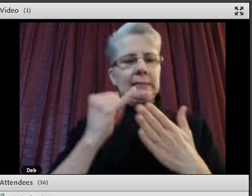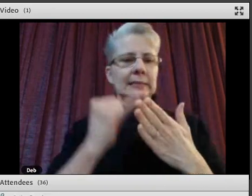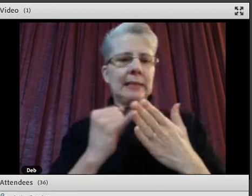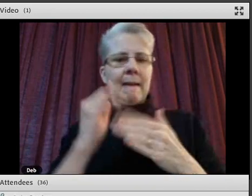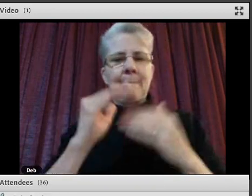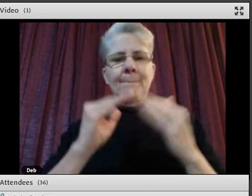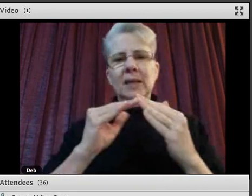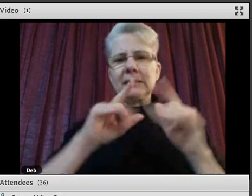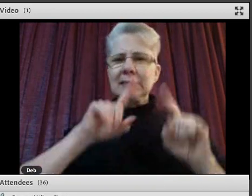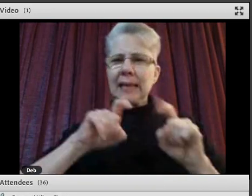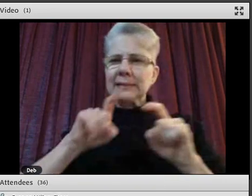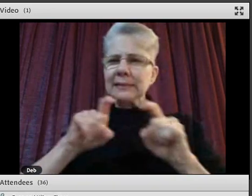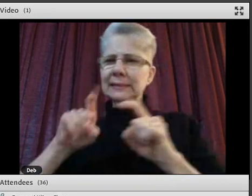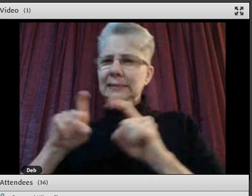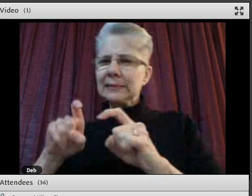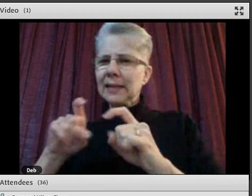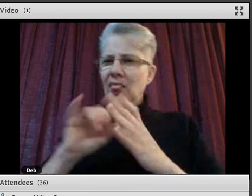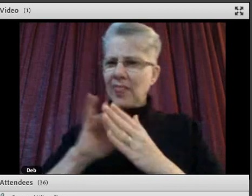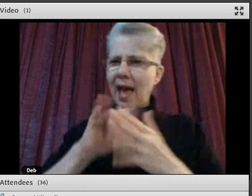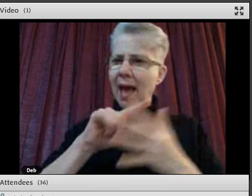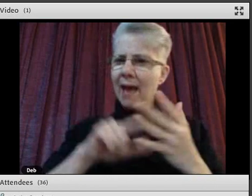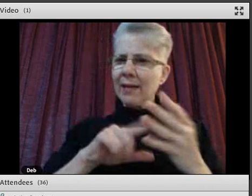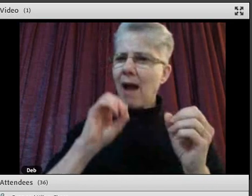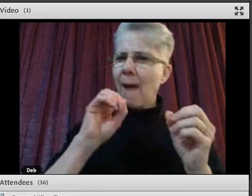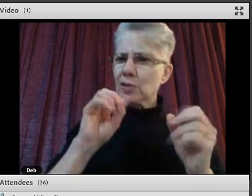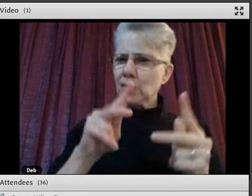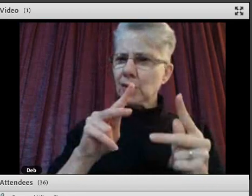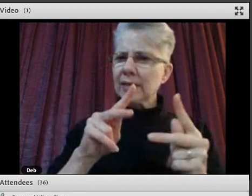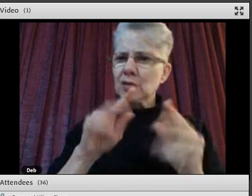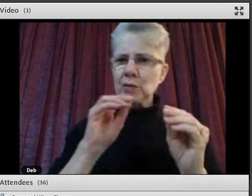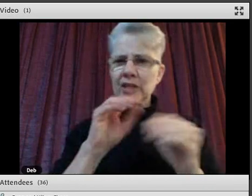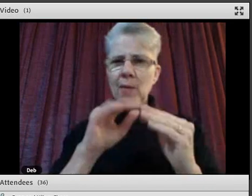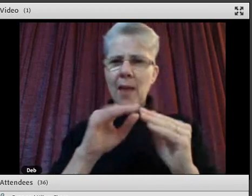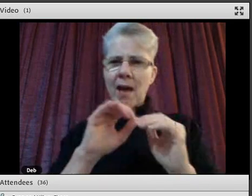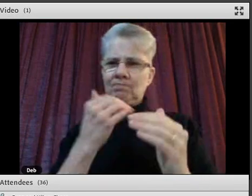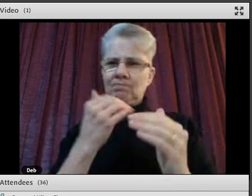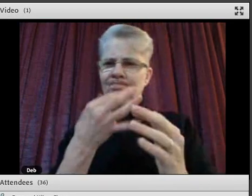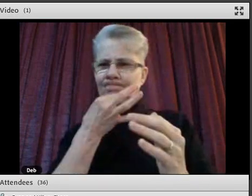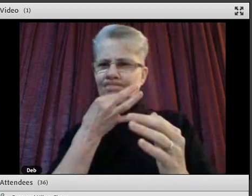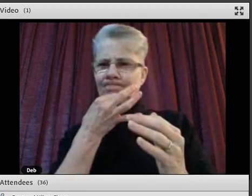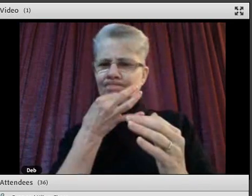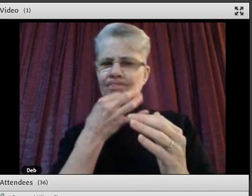plan, design, build, and test things. Opportunities to teach them about craftsmanship,